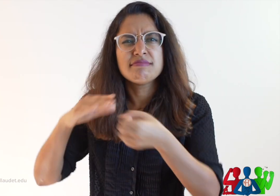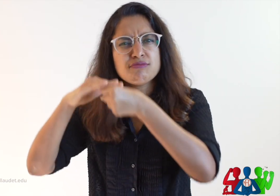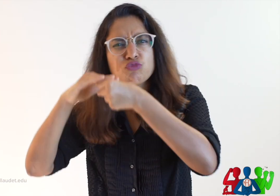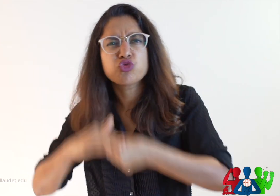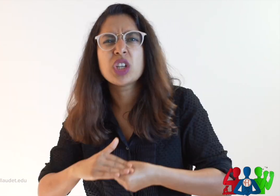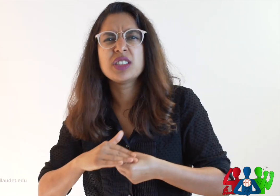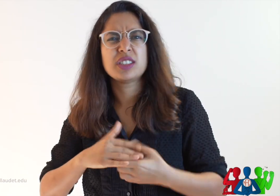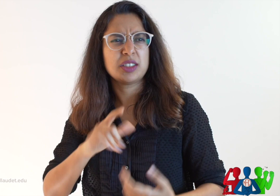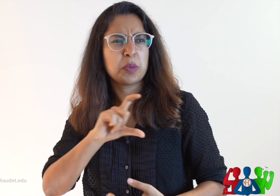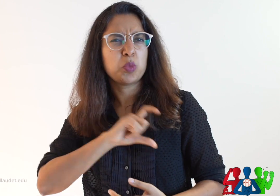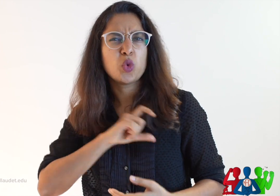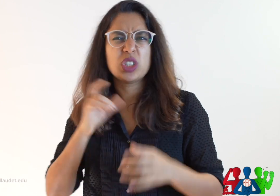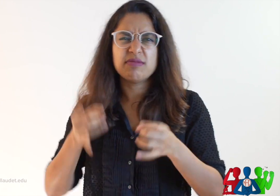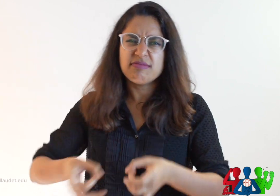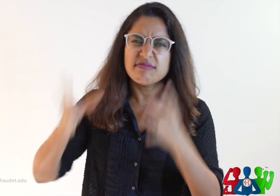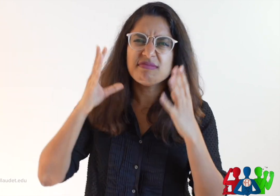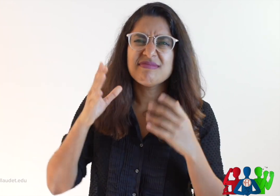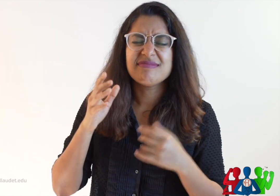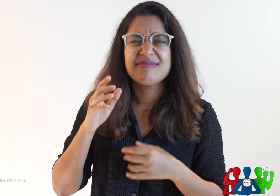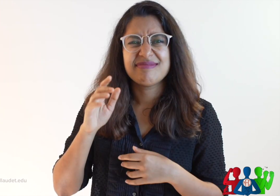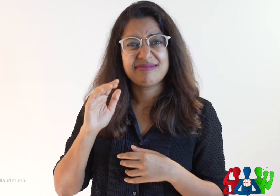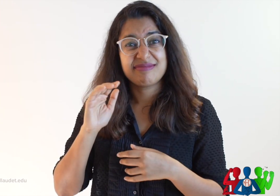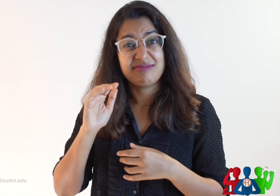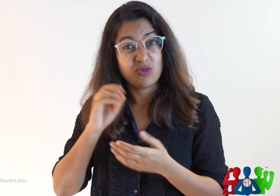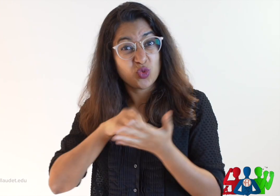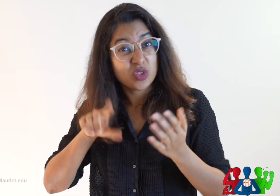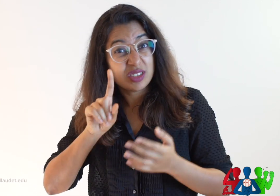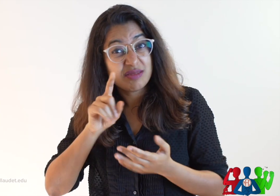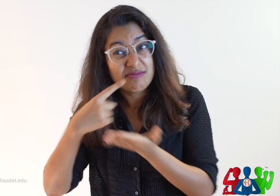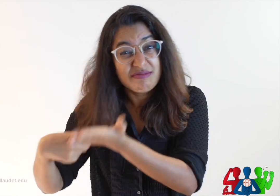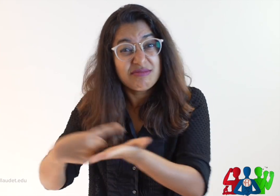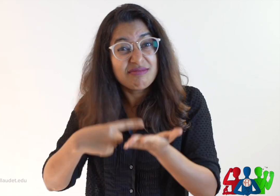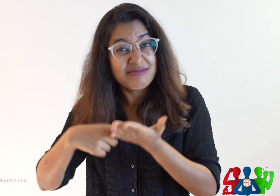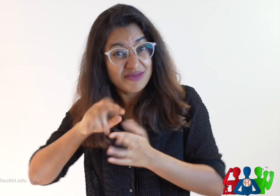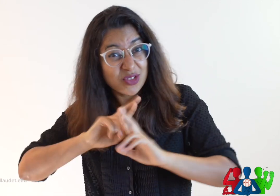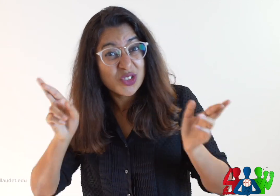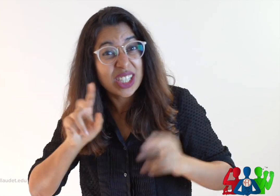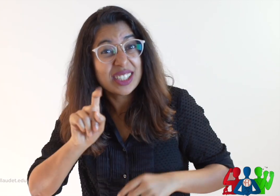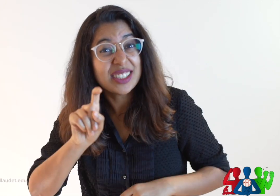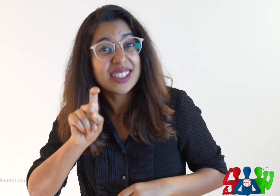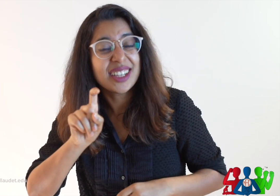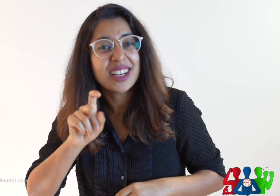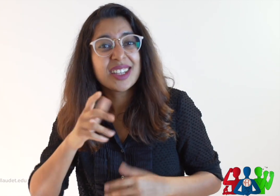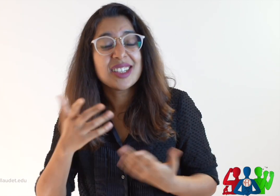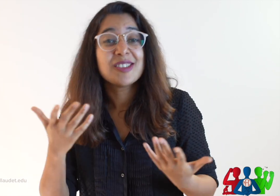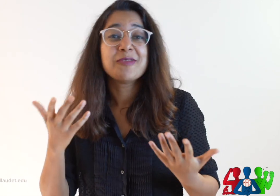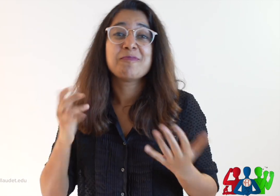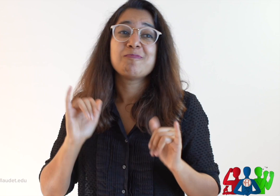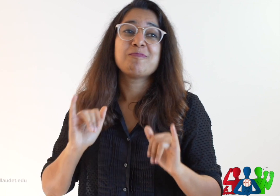Topics like discrimination, oppression, police violence, students have a lot